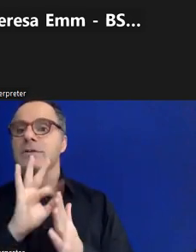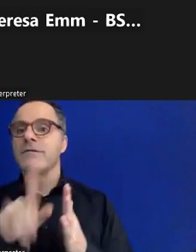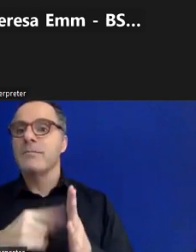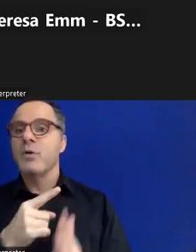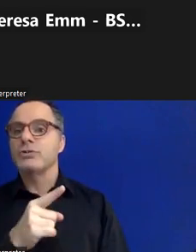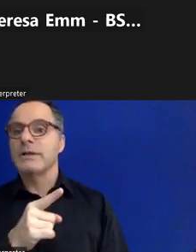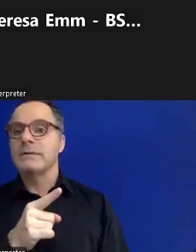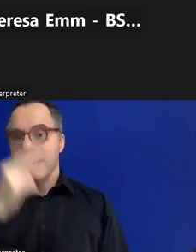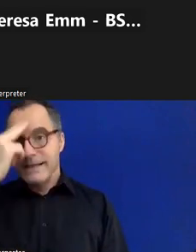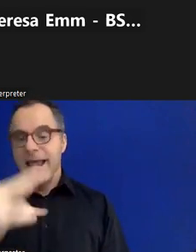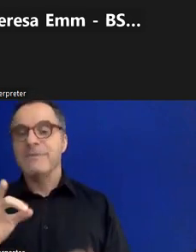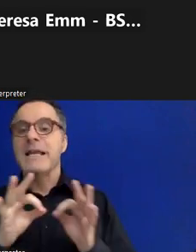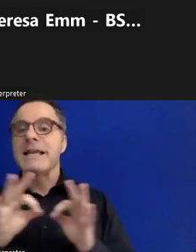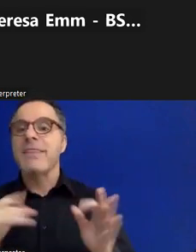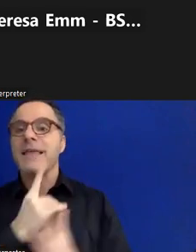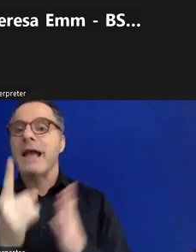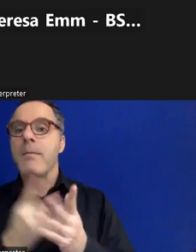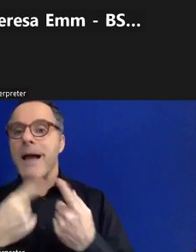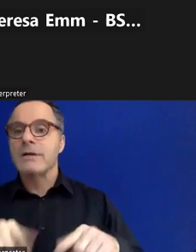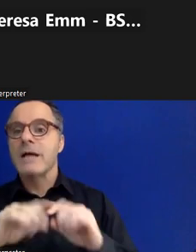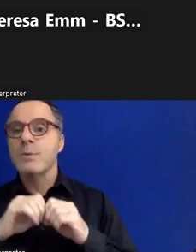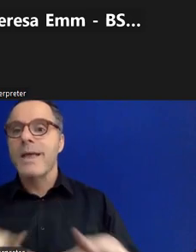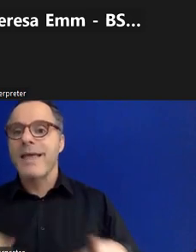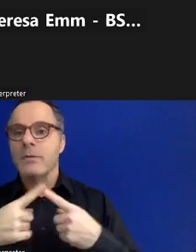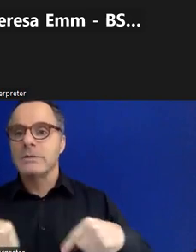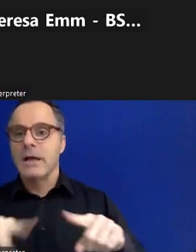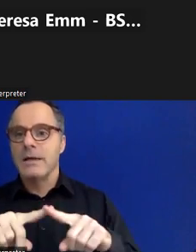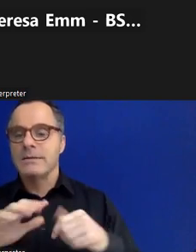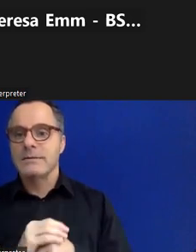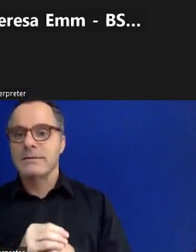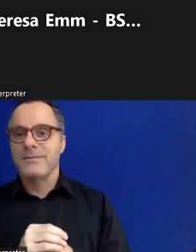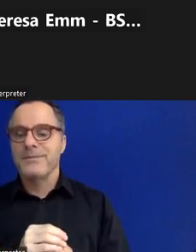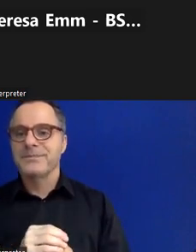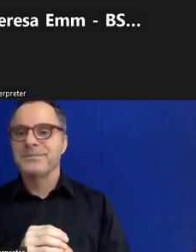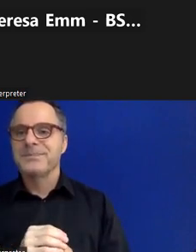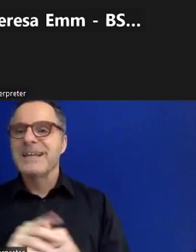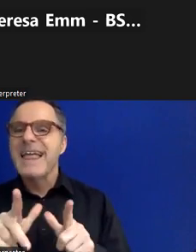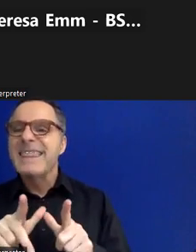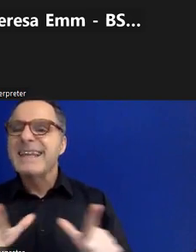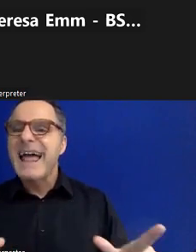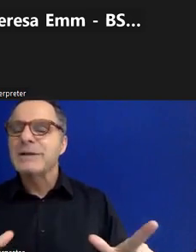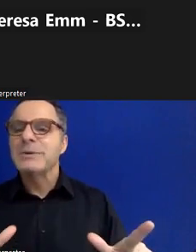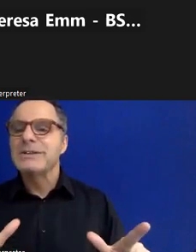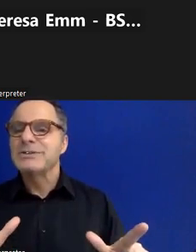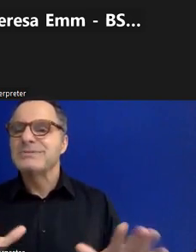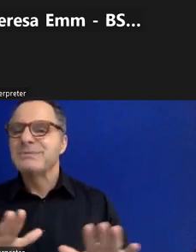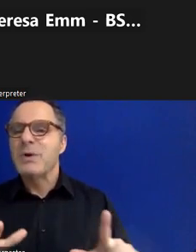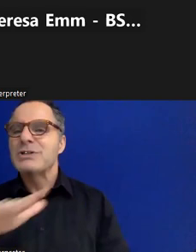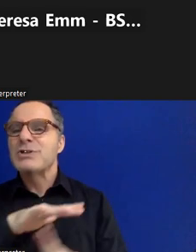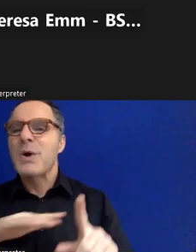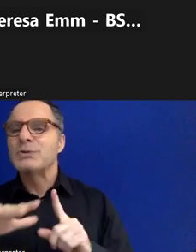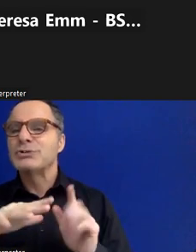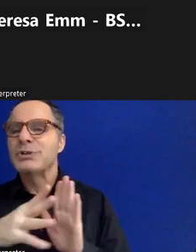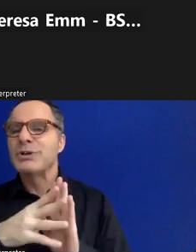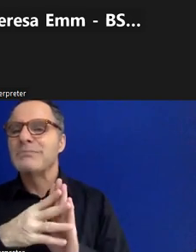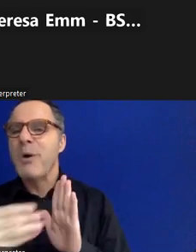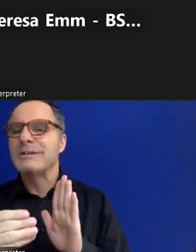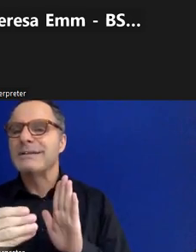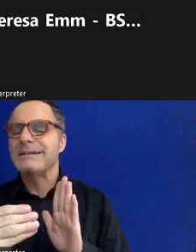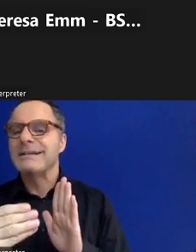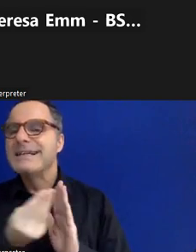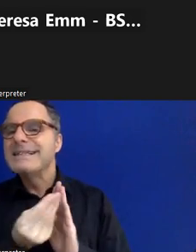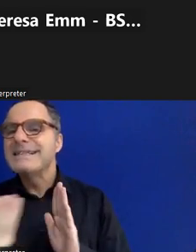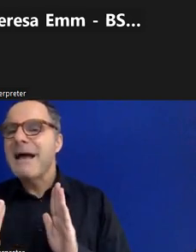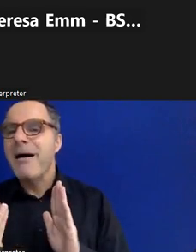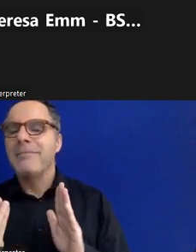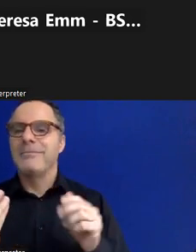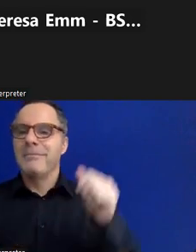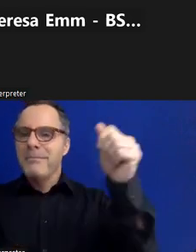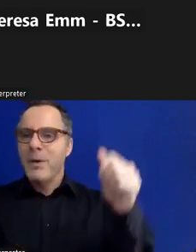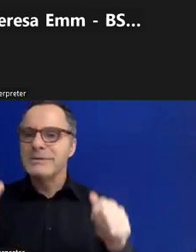Without Us'. The language isn't very social model; some of the flyers and posters are from charities